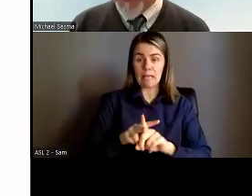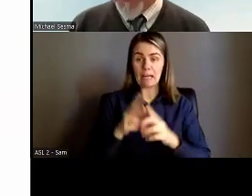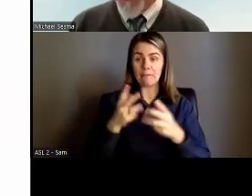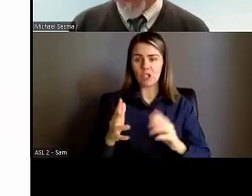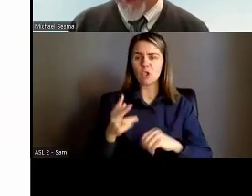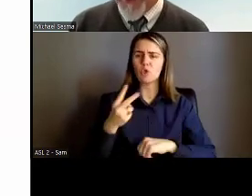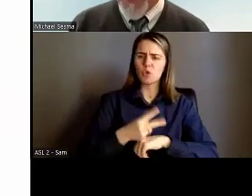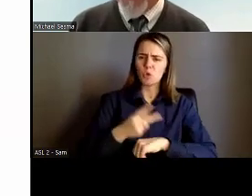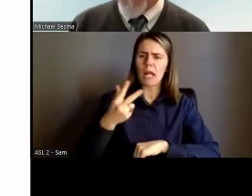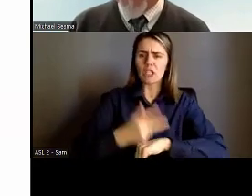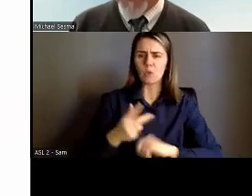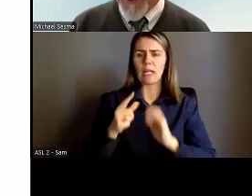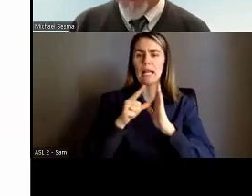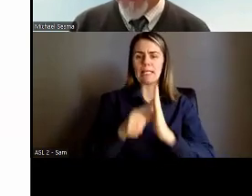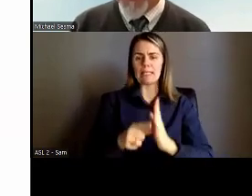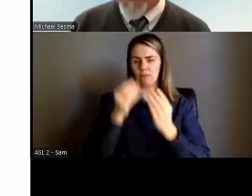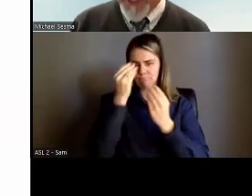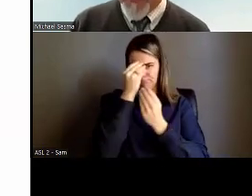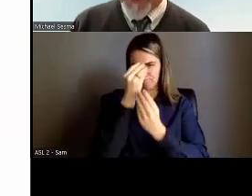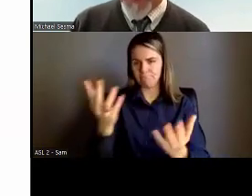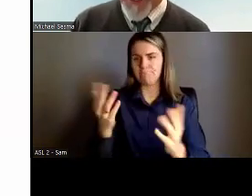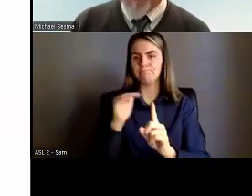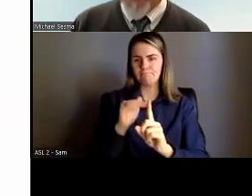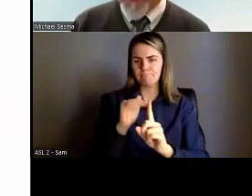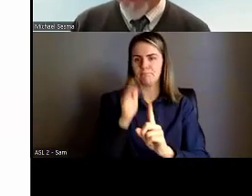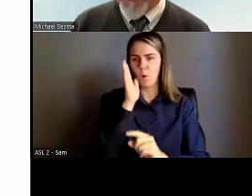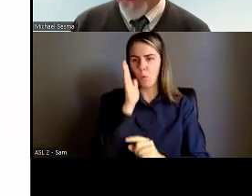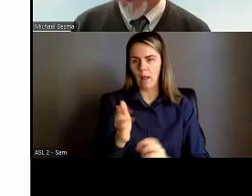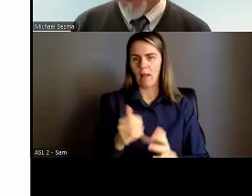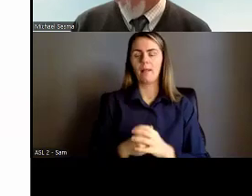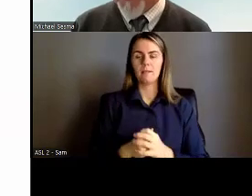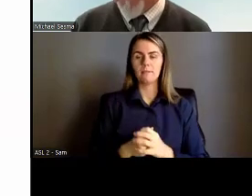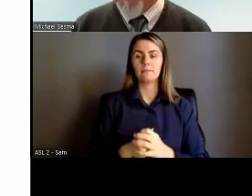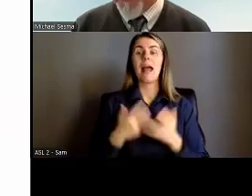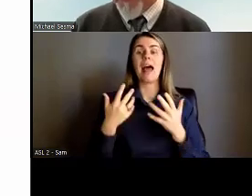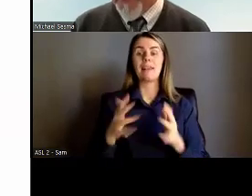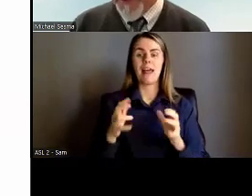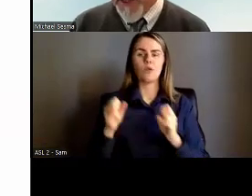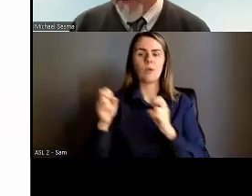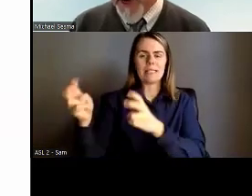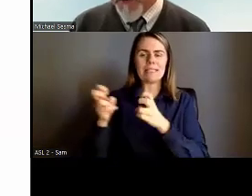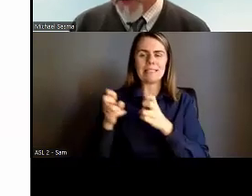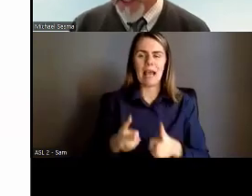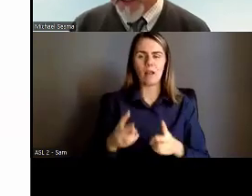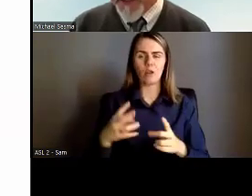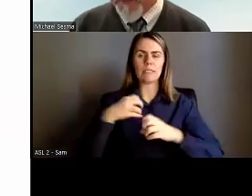also in eRA Commons, you'll be able to download the summary statement review of your application.